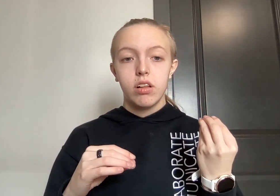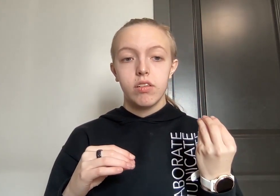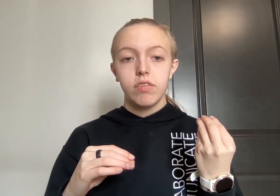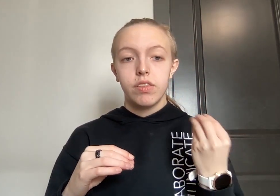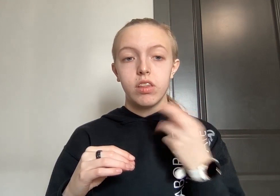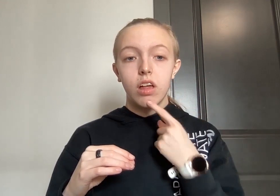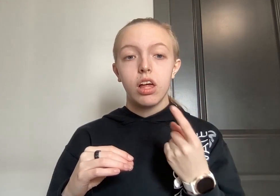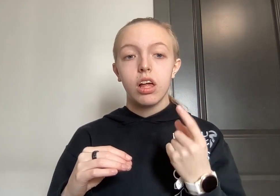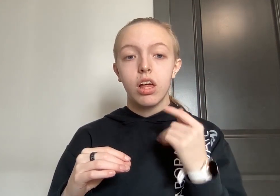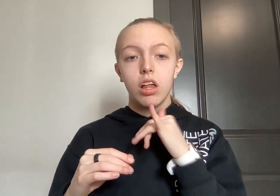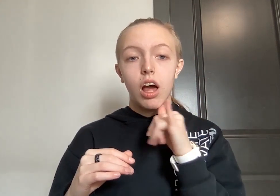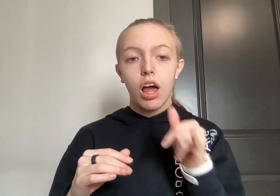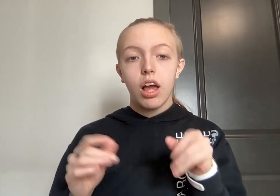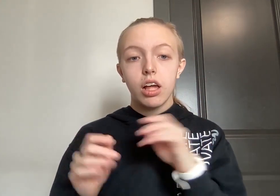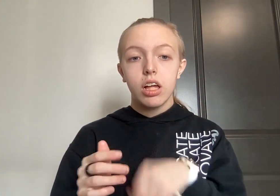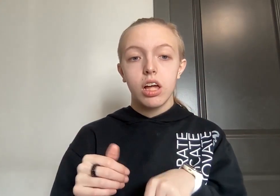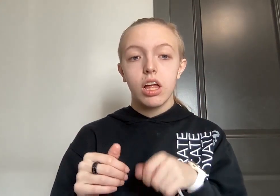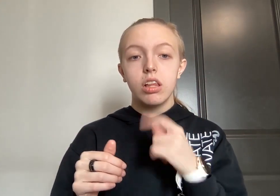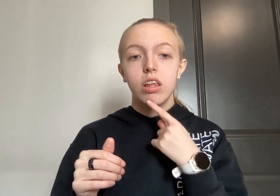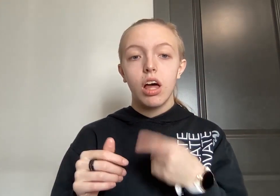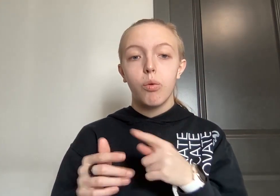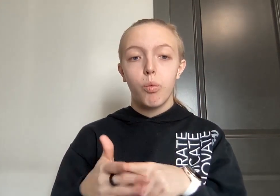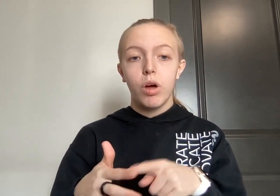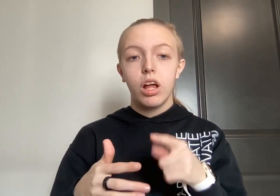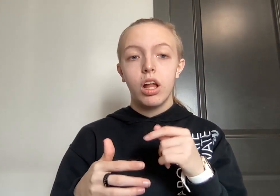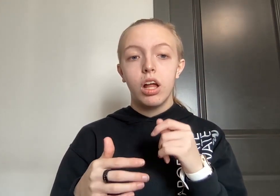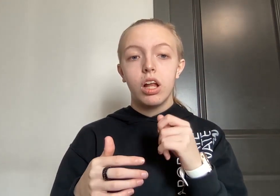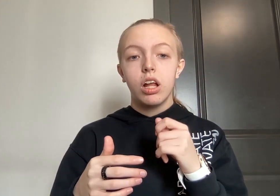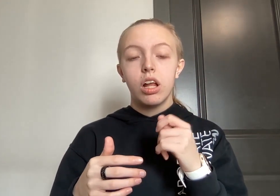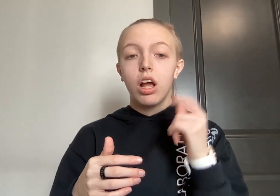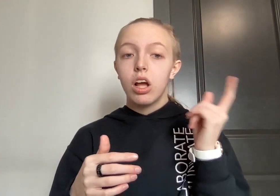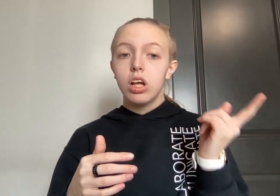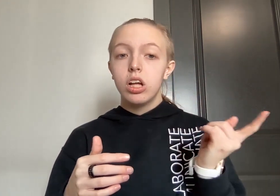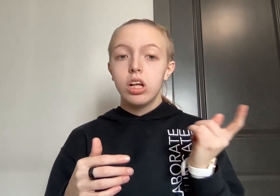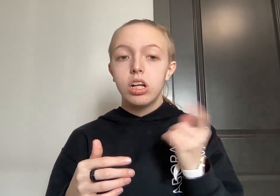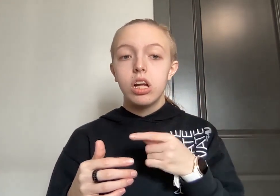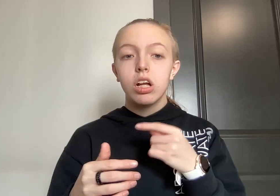saying I can tell when the daughter